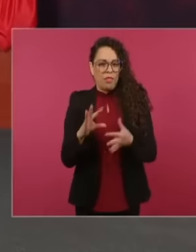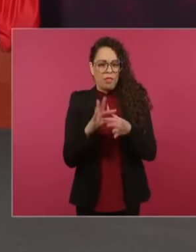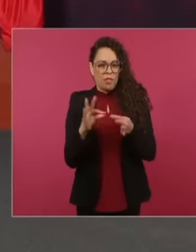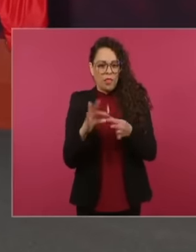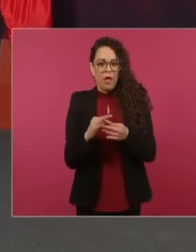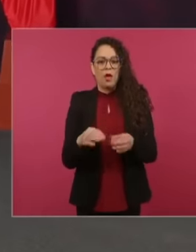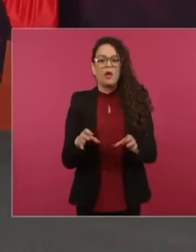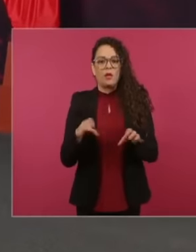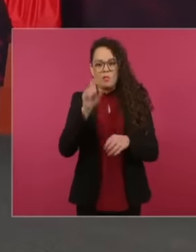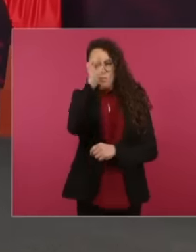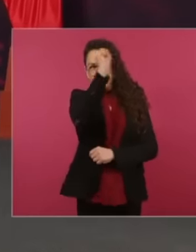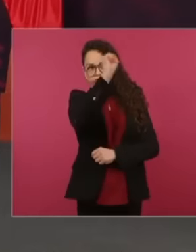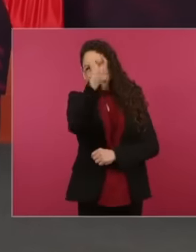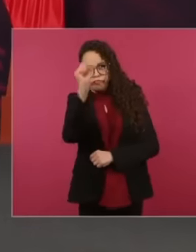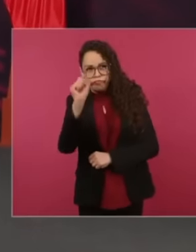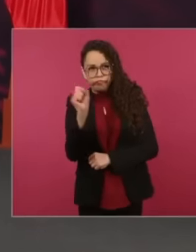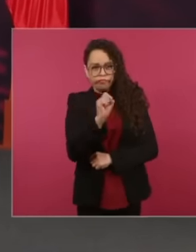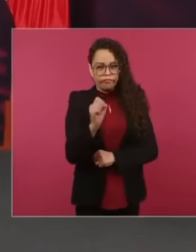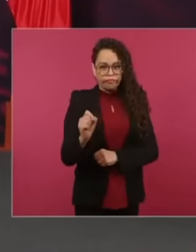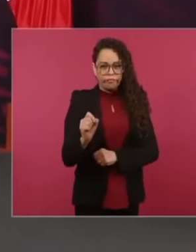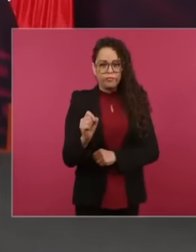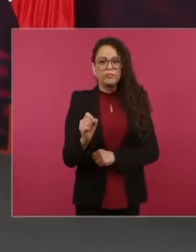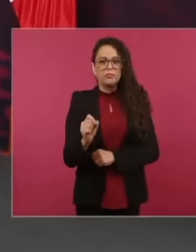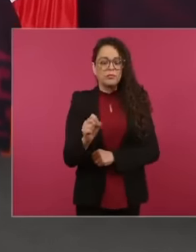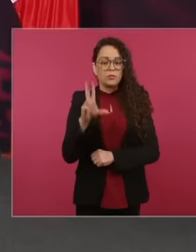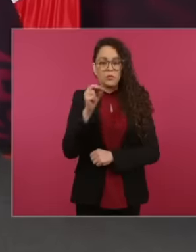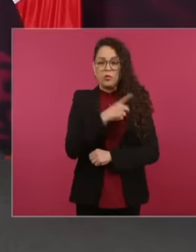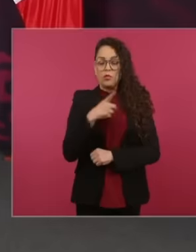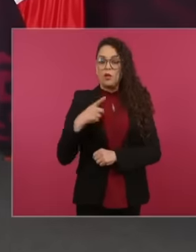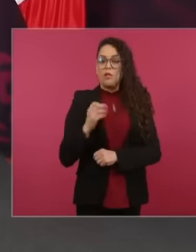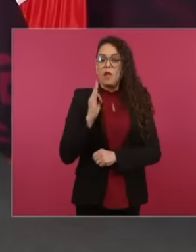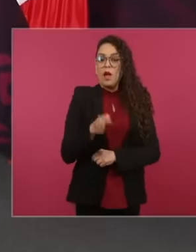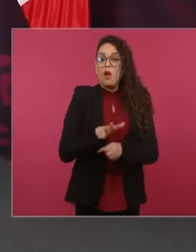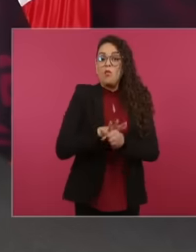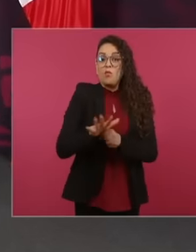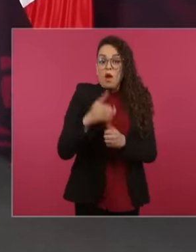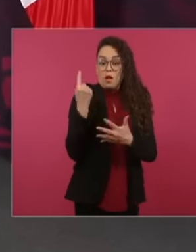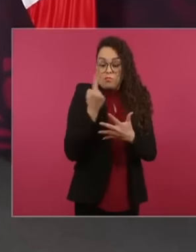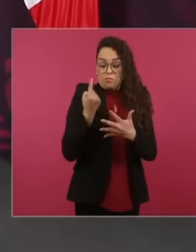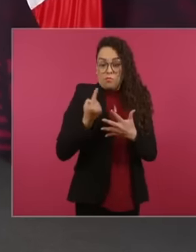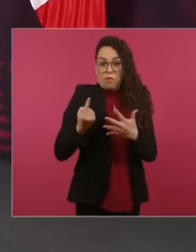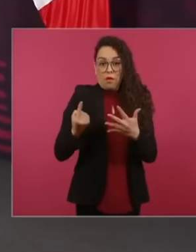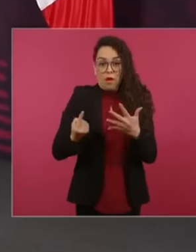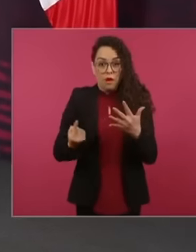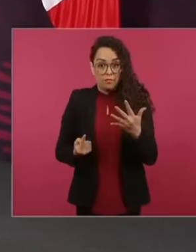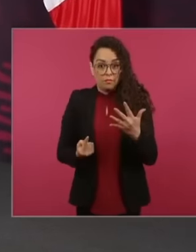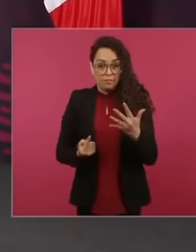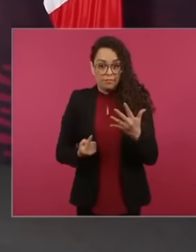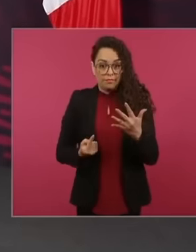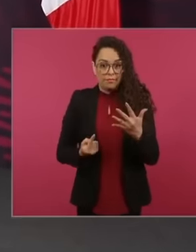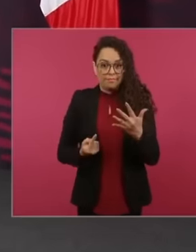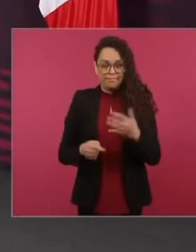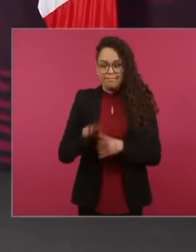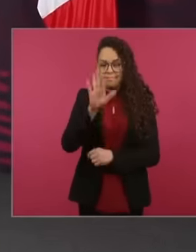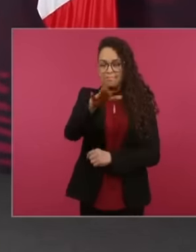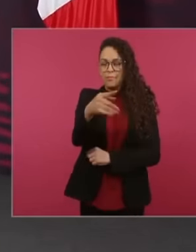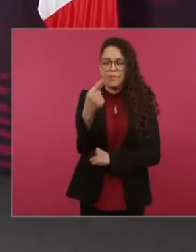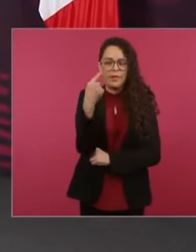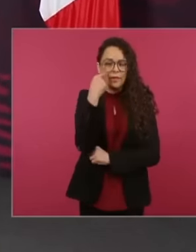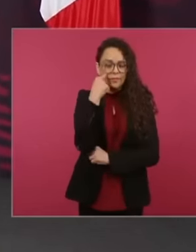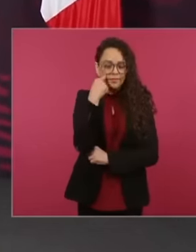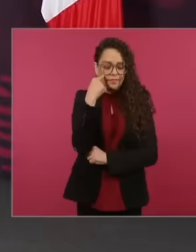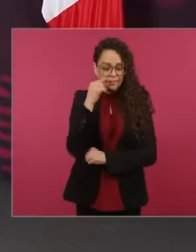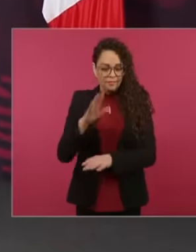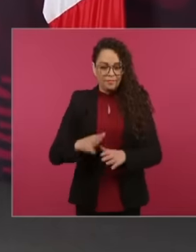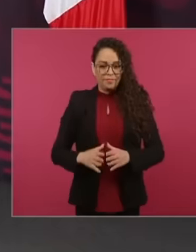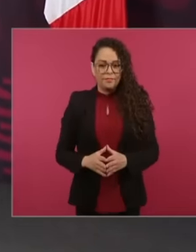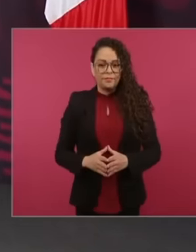blackboard look look at this why don't you put the